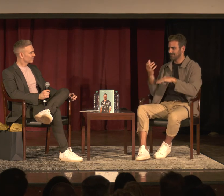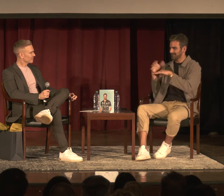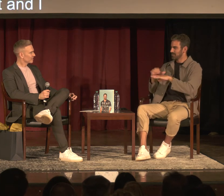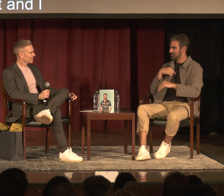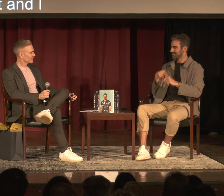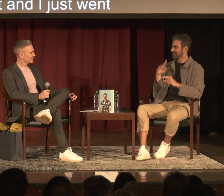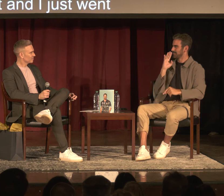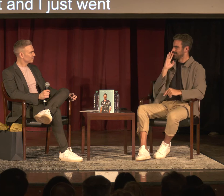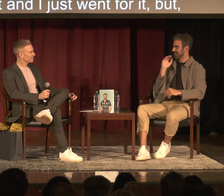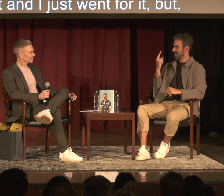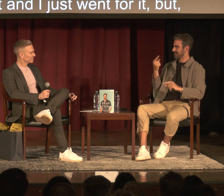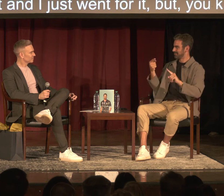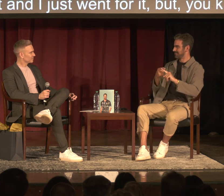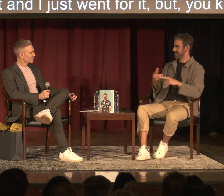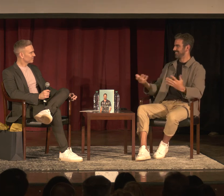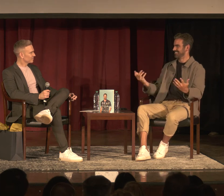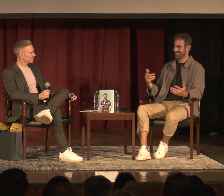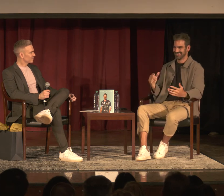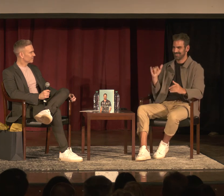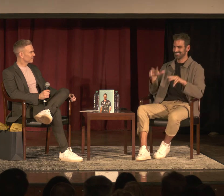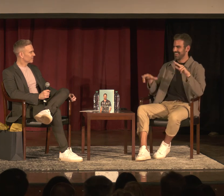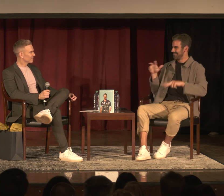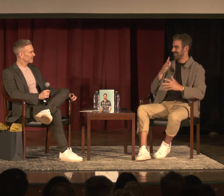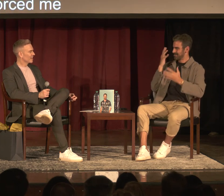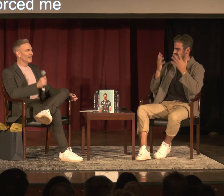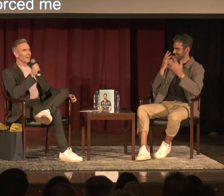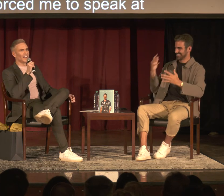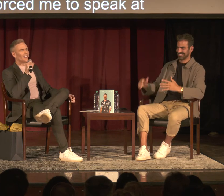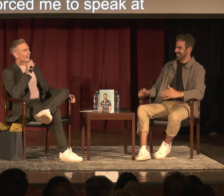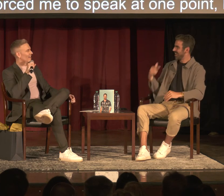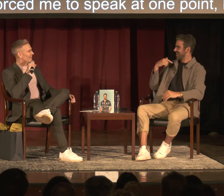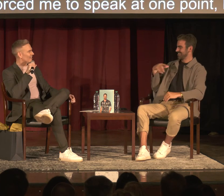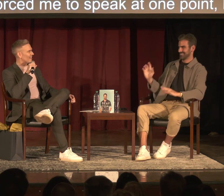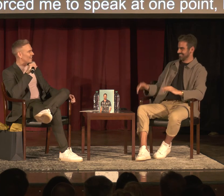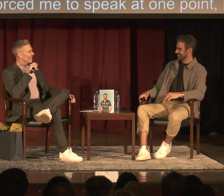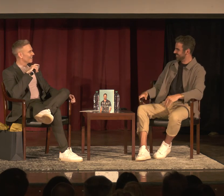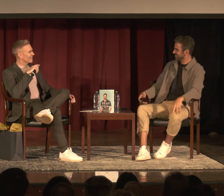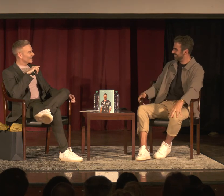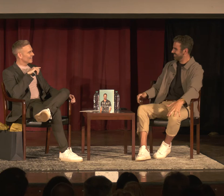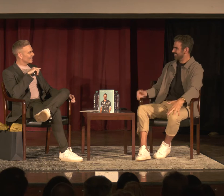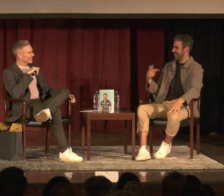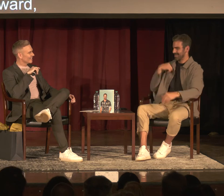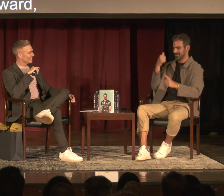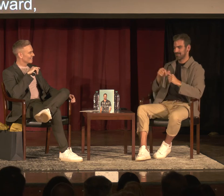But much later, when they forced me to speak, at one point, I was like, oh, God. It was awkward and embarrassing. And I just, yikes.